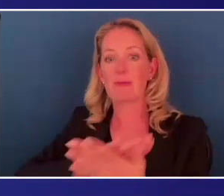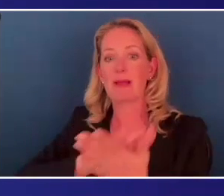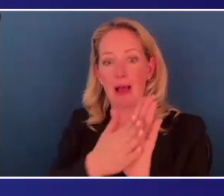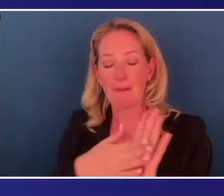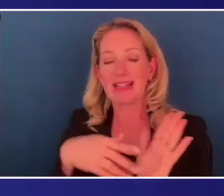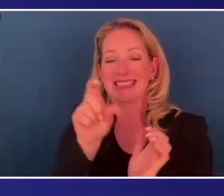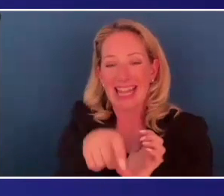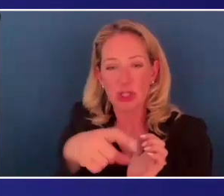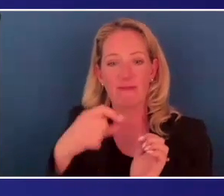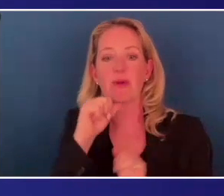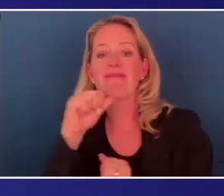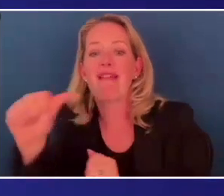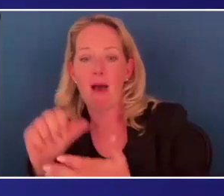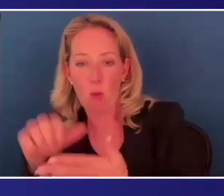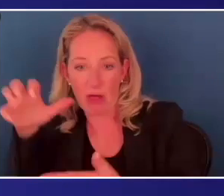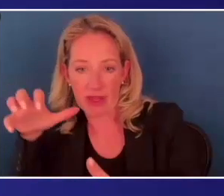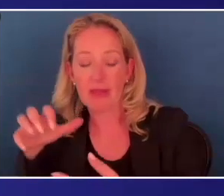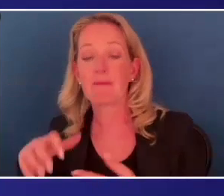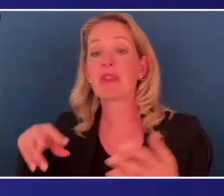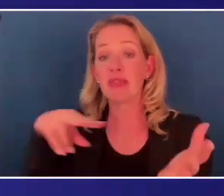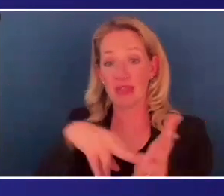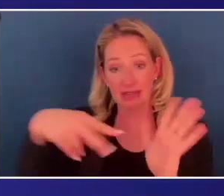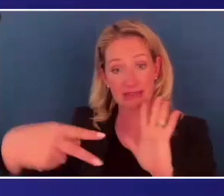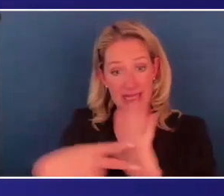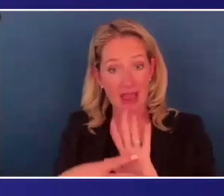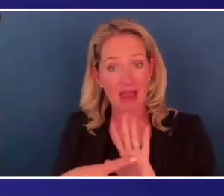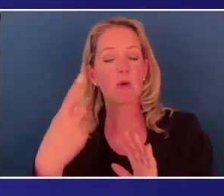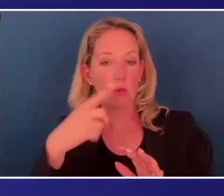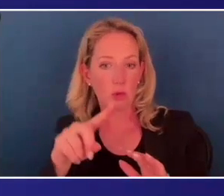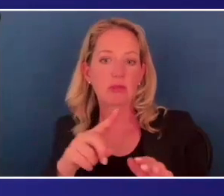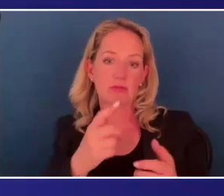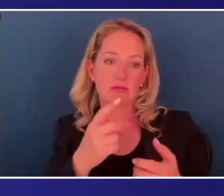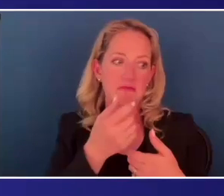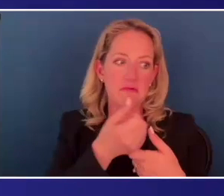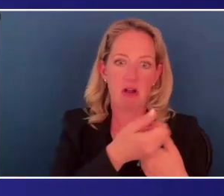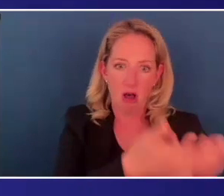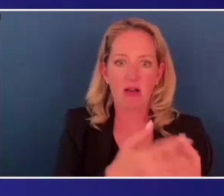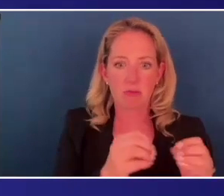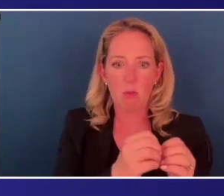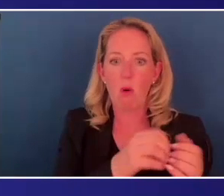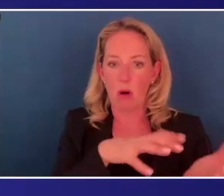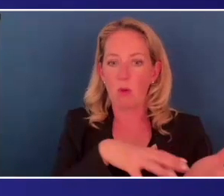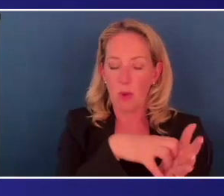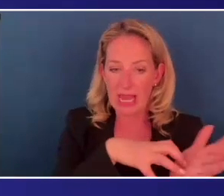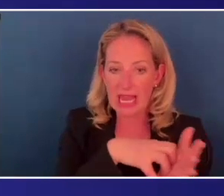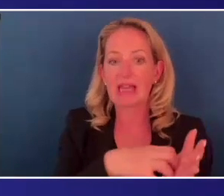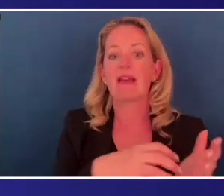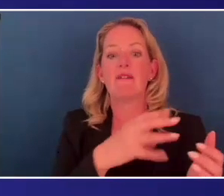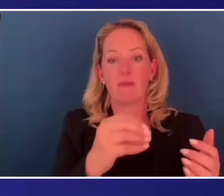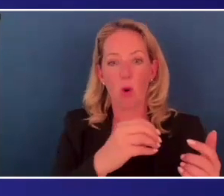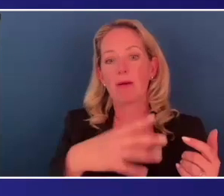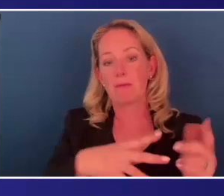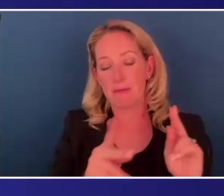The intent was to weaken the middle and lower middle class, read as people of color and women specifically.